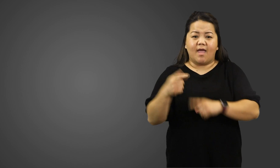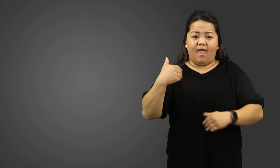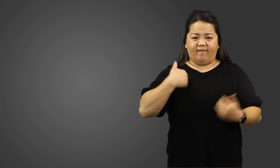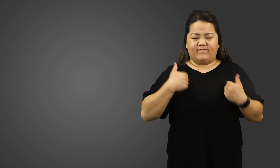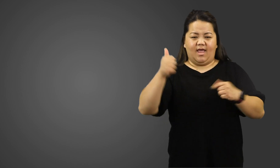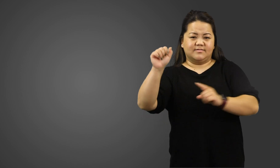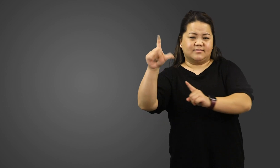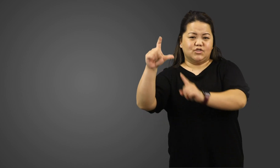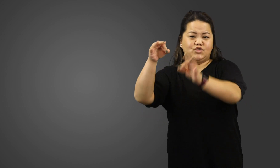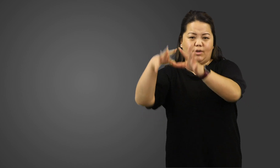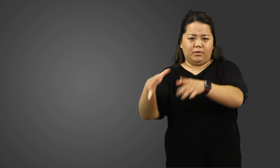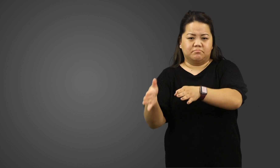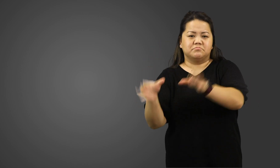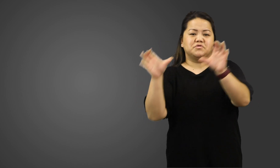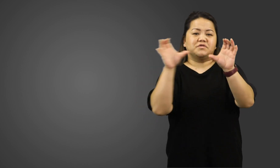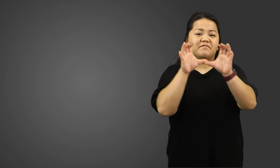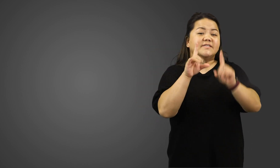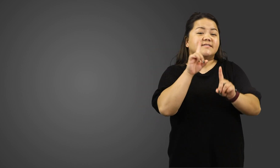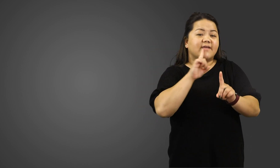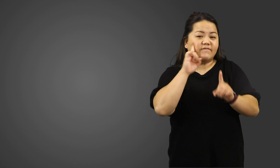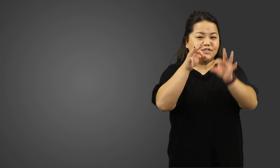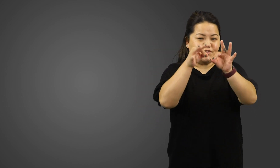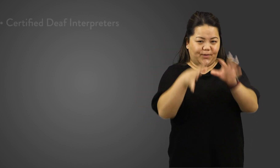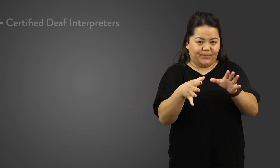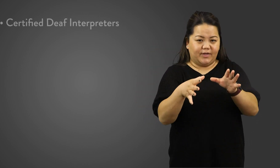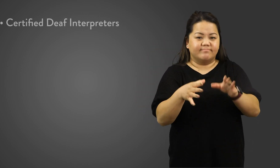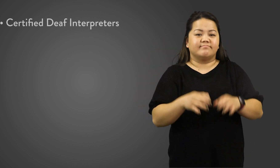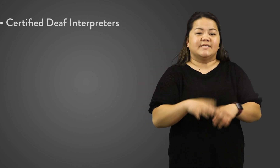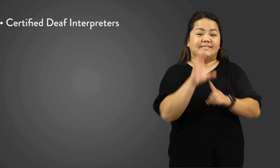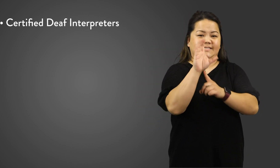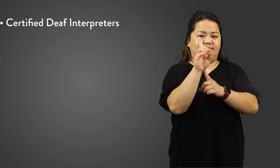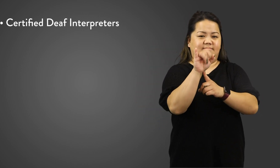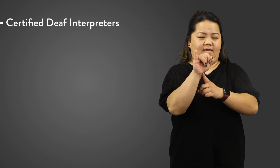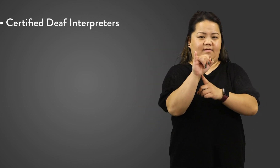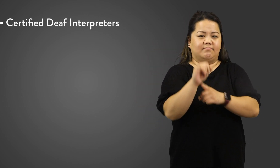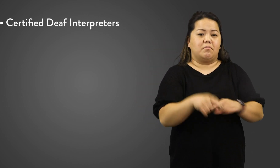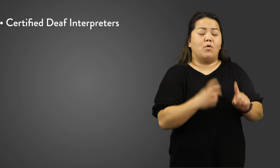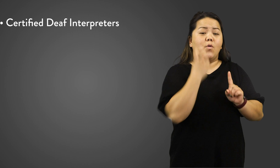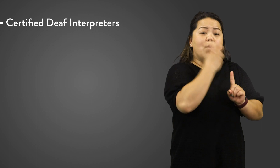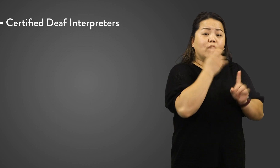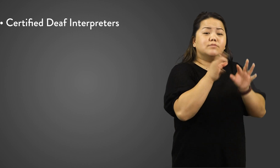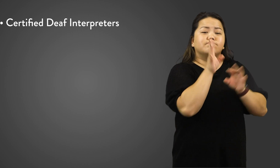In addition to ASL interpreters, there are Certified Deaf Interpreters,